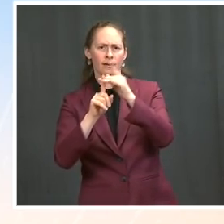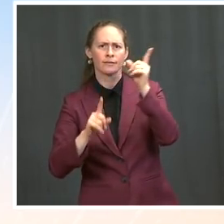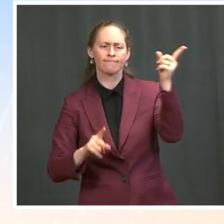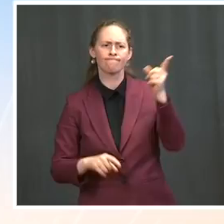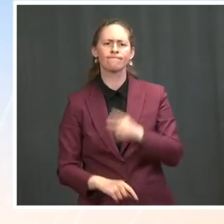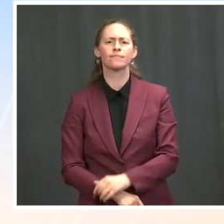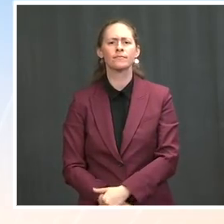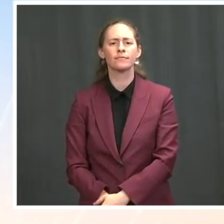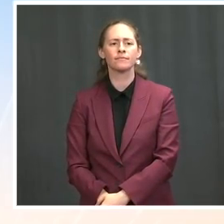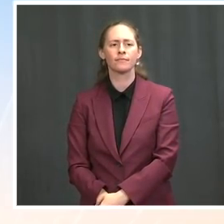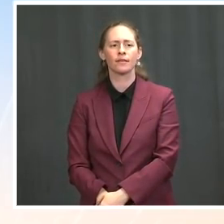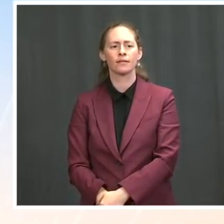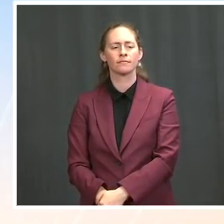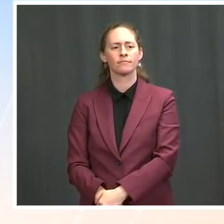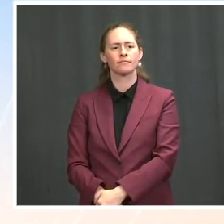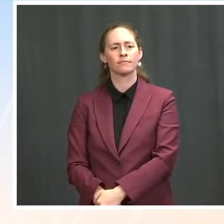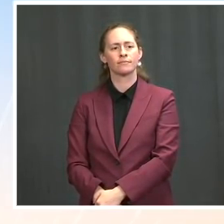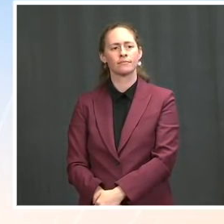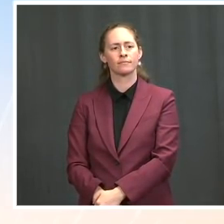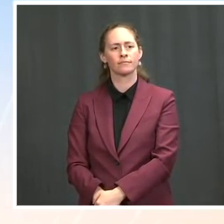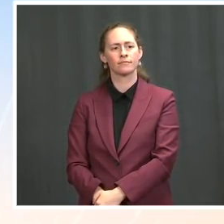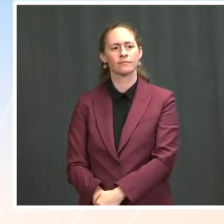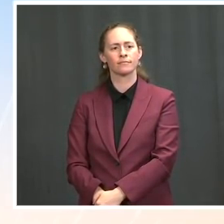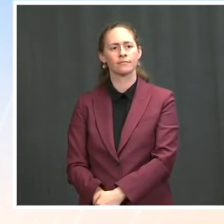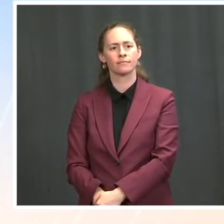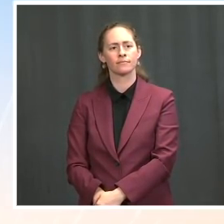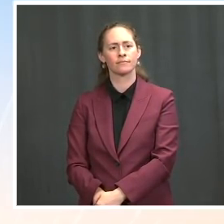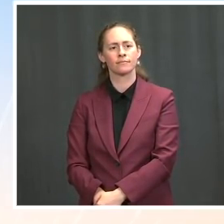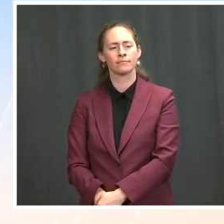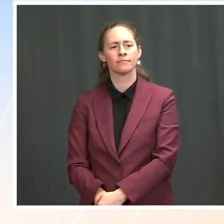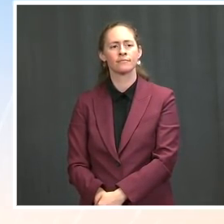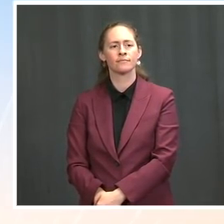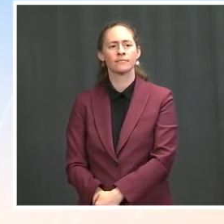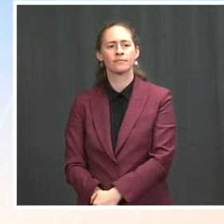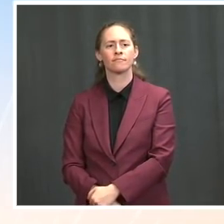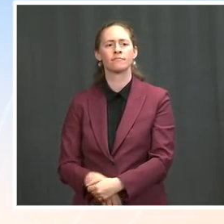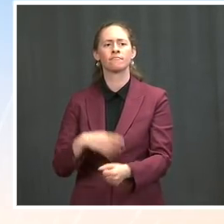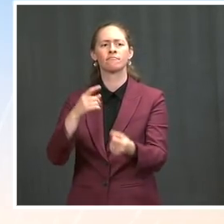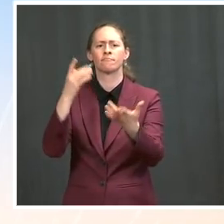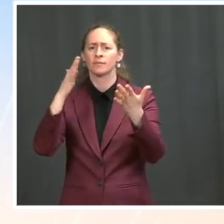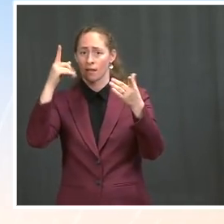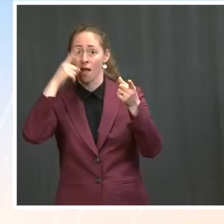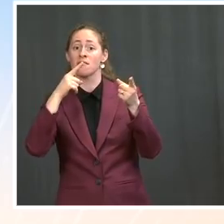indicate that they might reach a deal by the middle of July. Is this optimistic? What's your assessment of that?